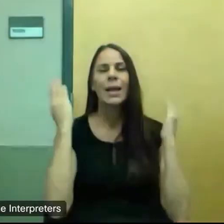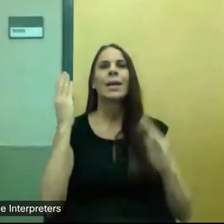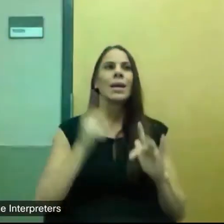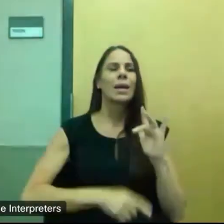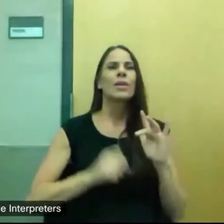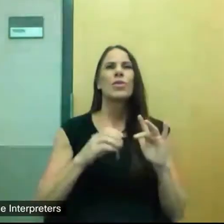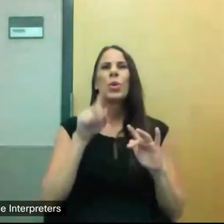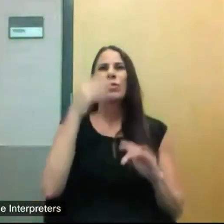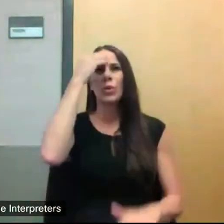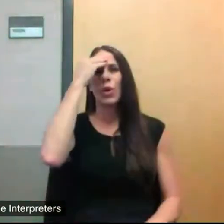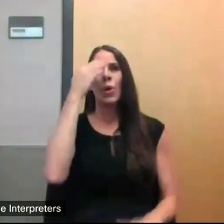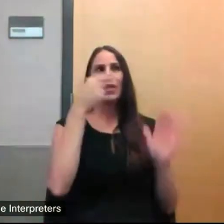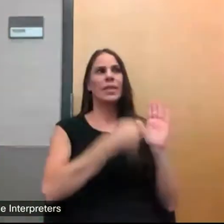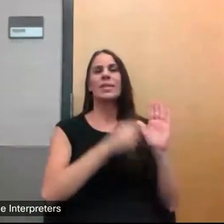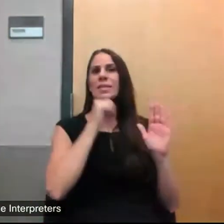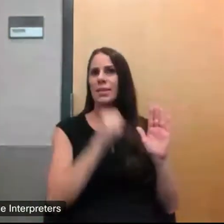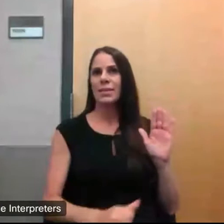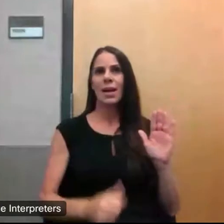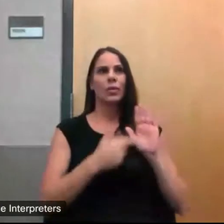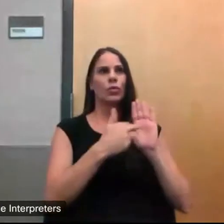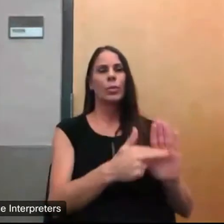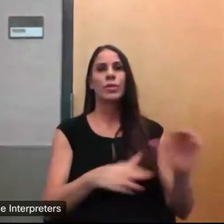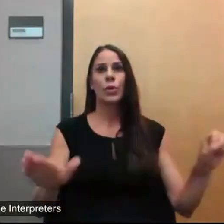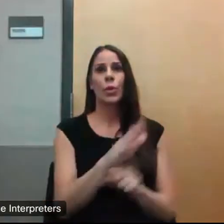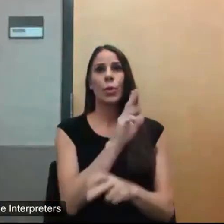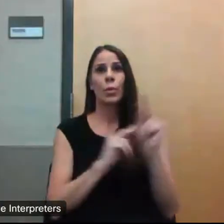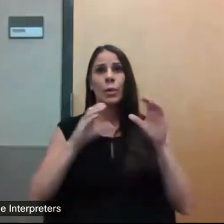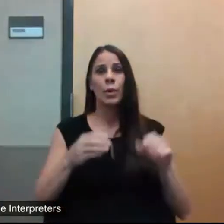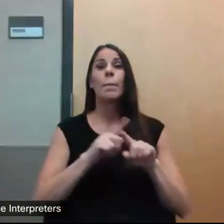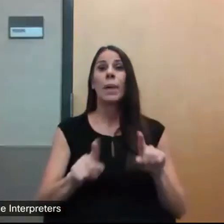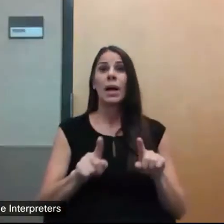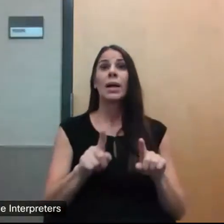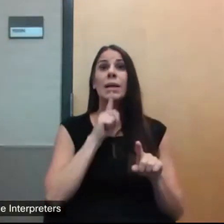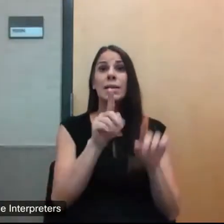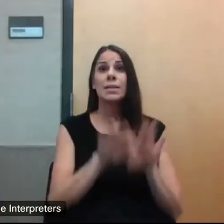necessarily representative of the entire population. It is an important audience and you do get